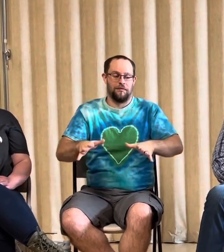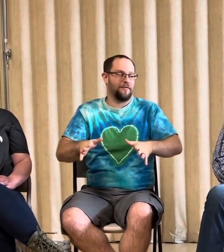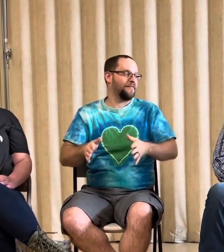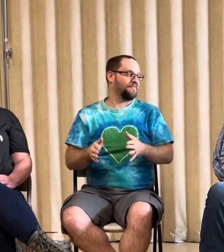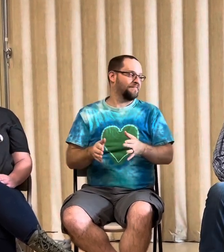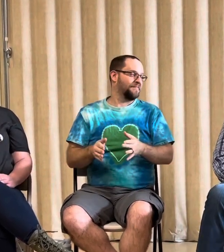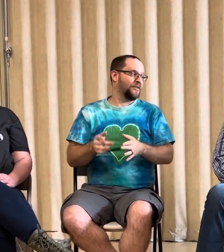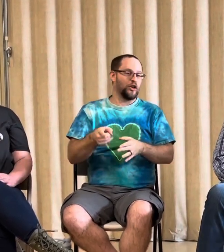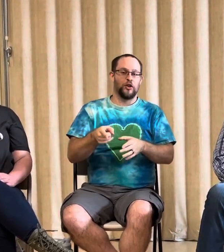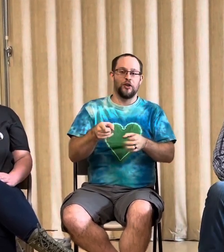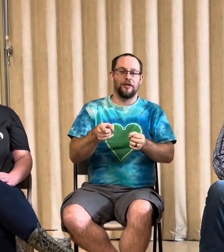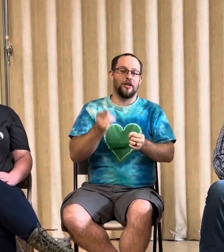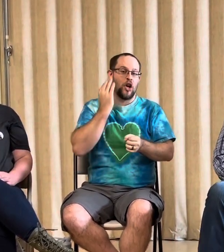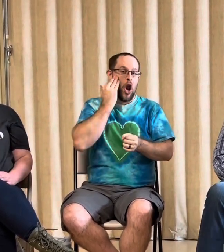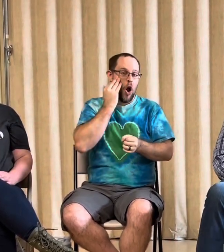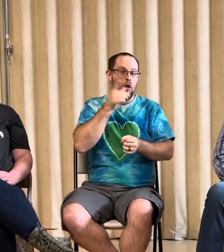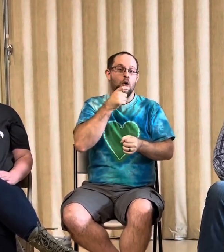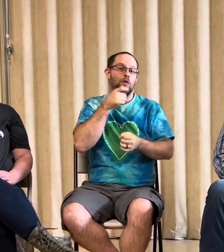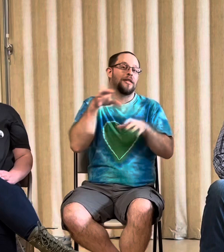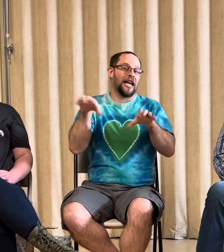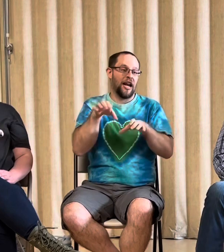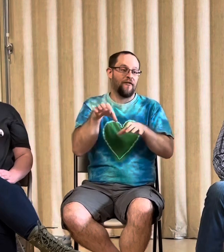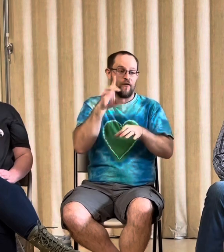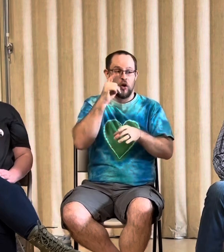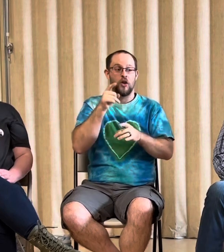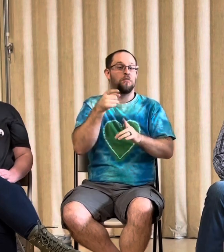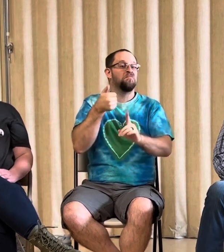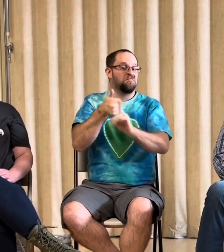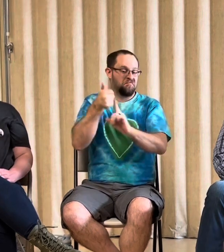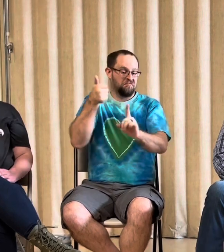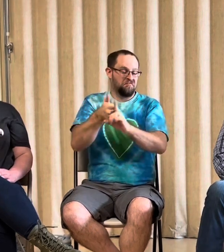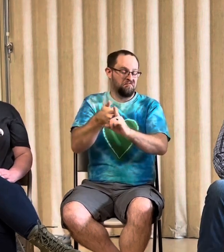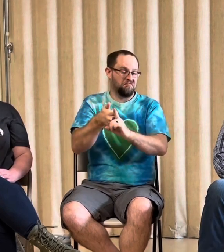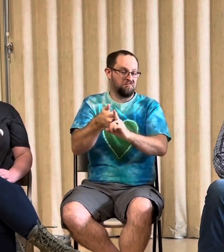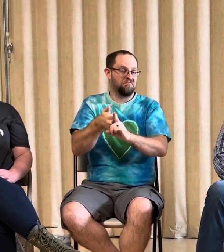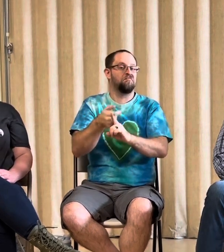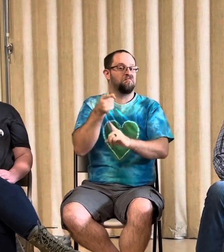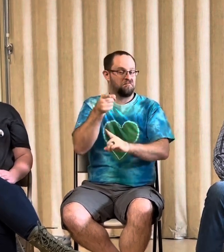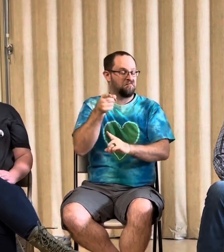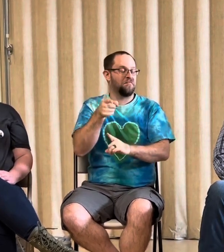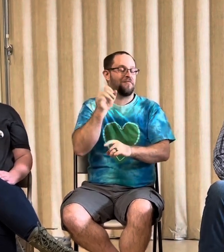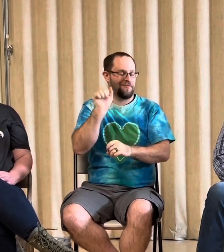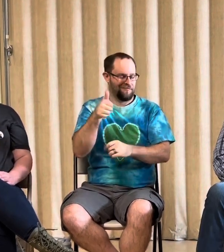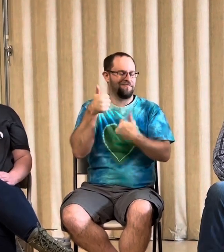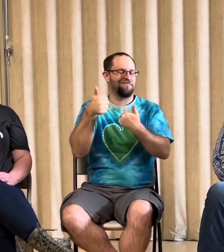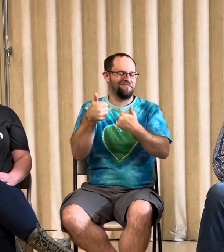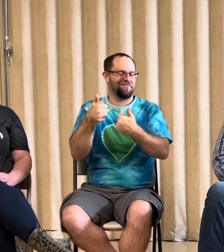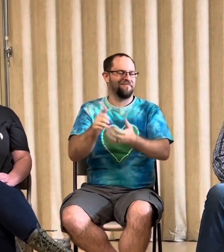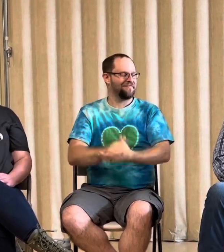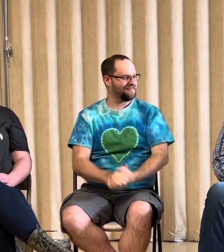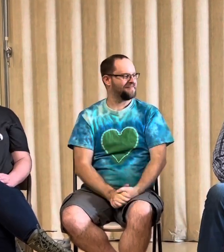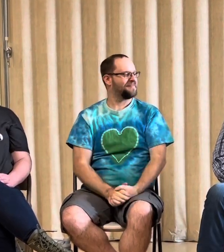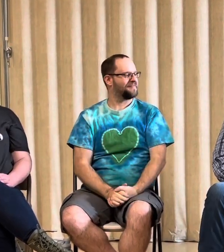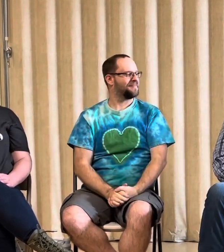You can know who did it, for you did it, you did it, you did it!